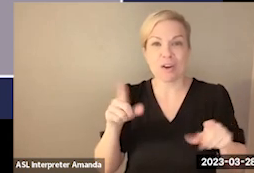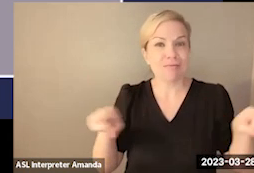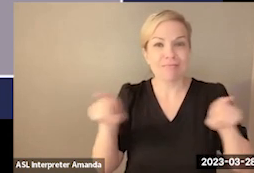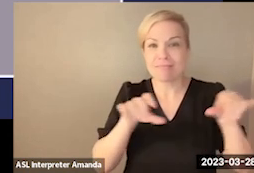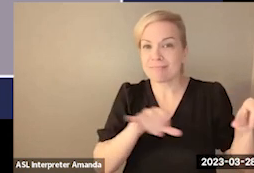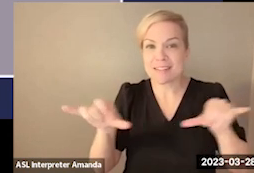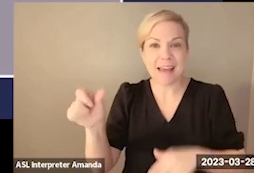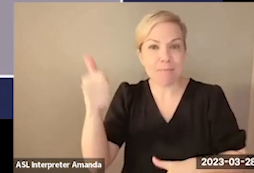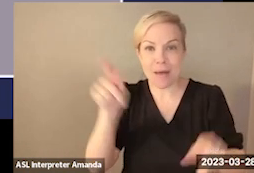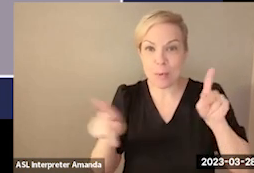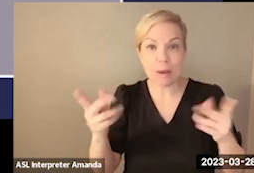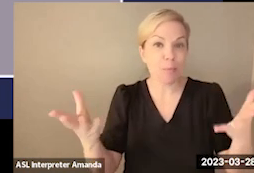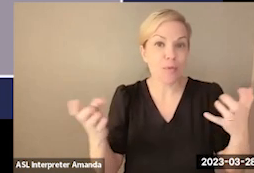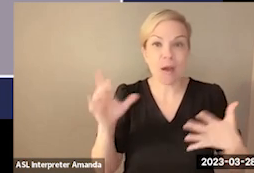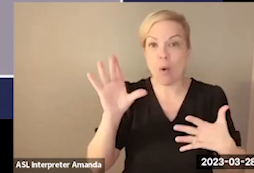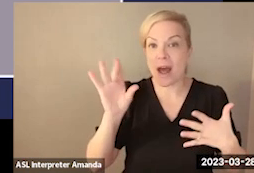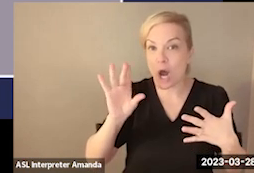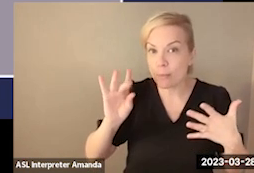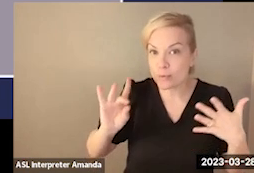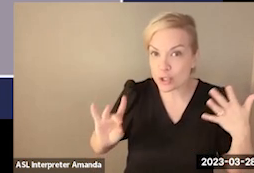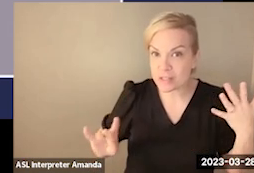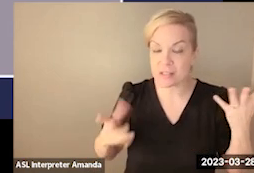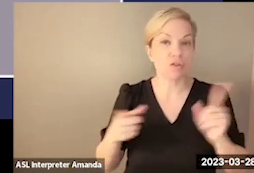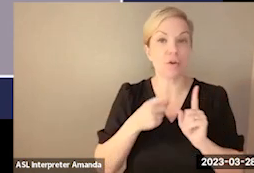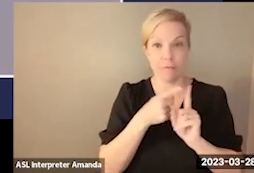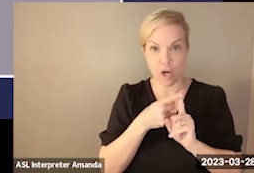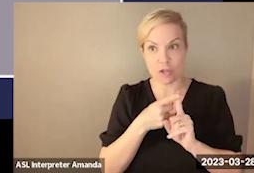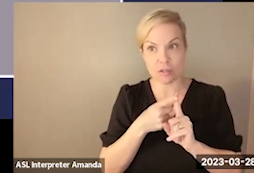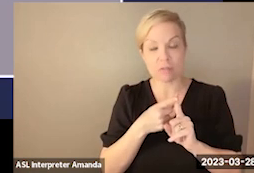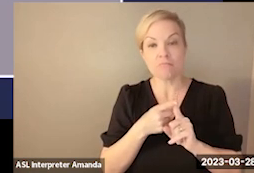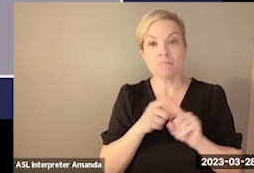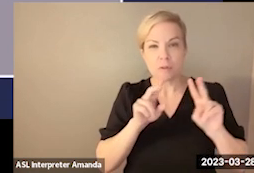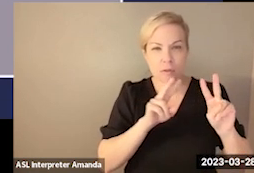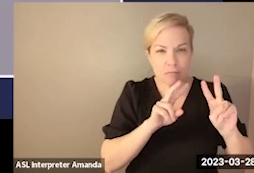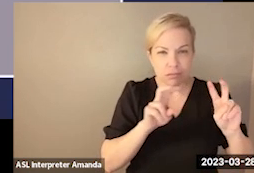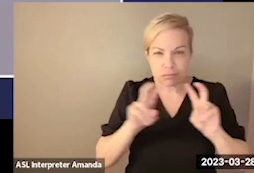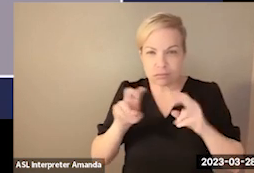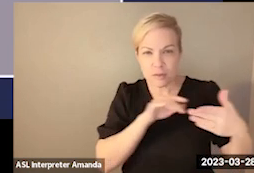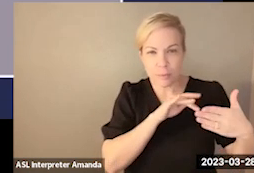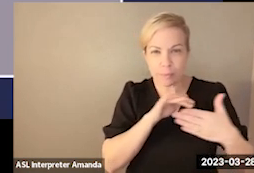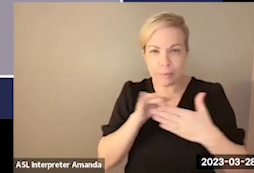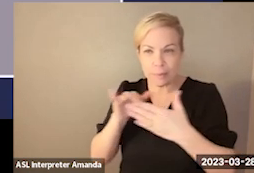Debbie Stine, Science & Technology Policy Academy: and you're better off kind of doing the analysis showing these options, showing how they're doing